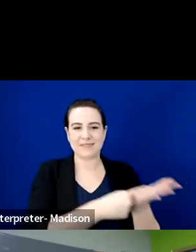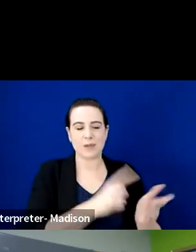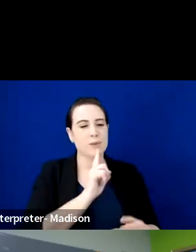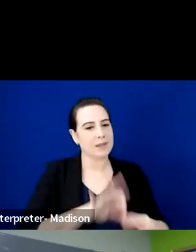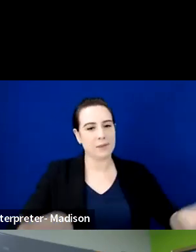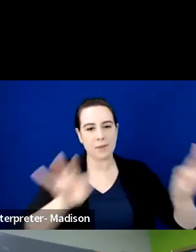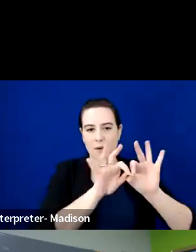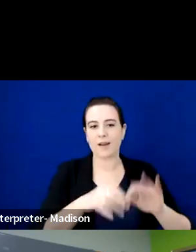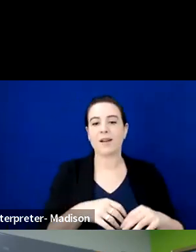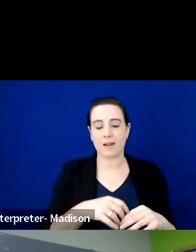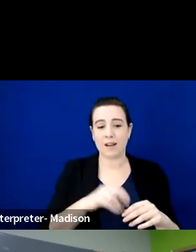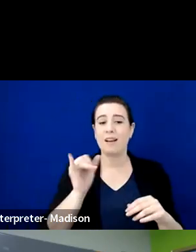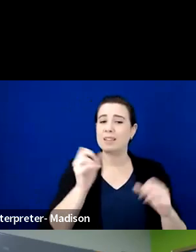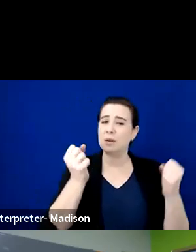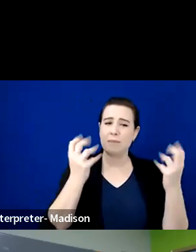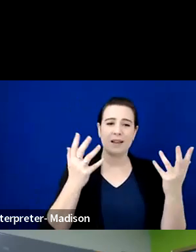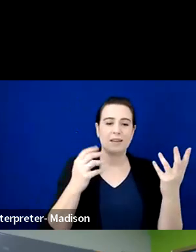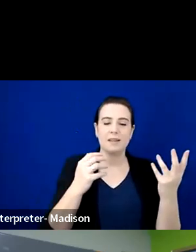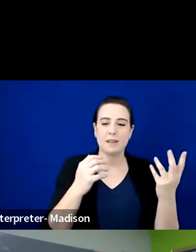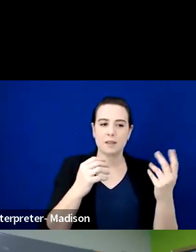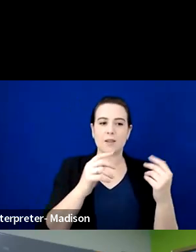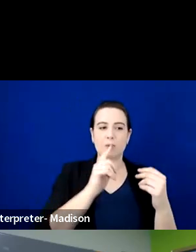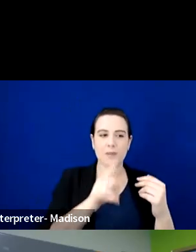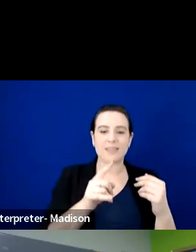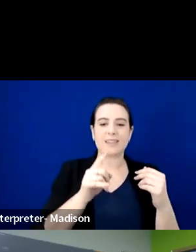So I will let someone else share at this point before I go on for too terribly long. This is Shaylin.